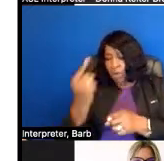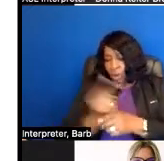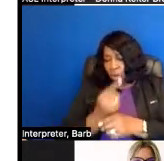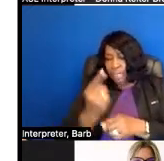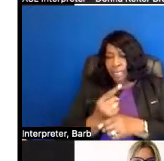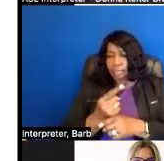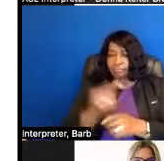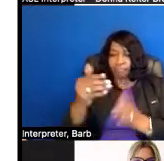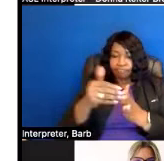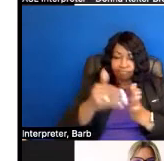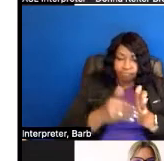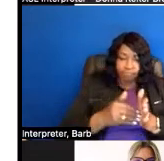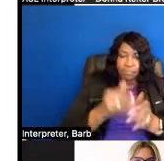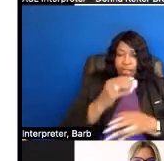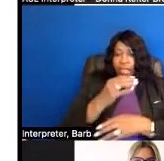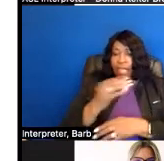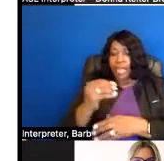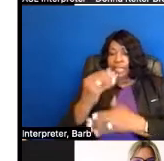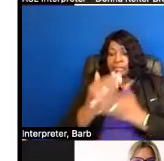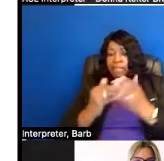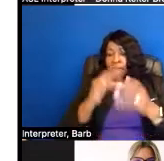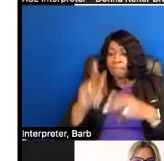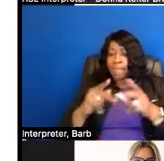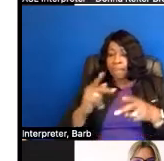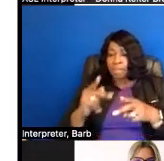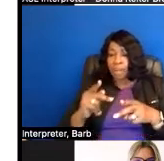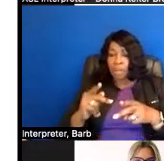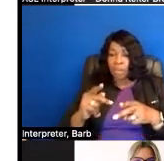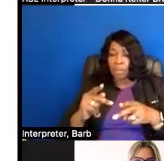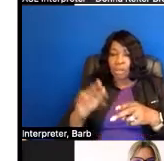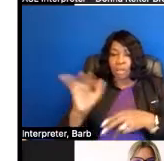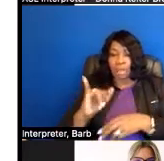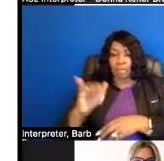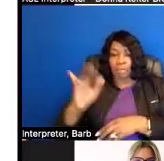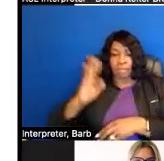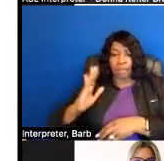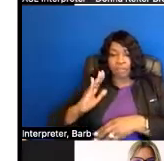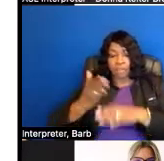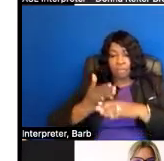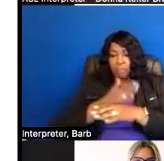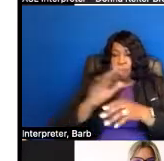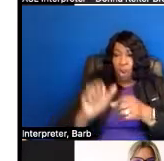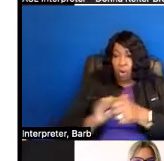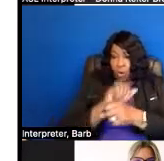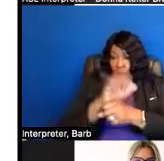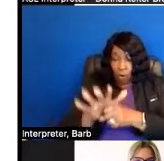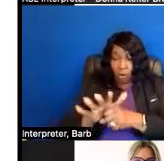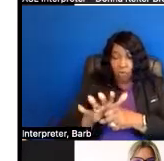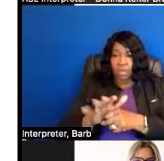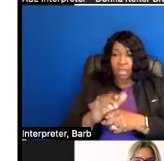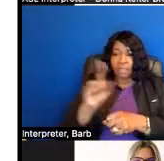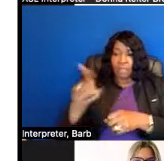Some people also, previous, before the pandemic, they had been in the space once.